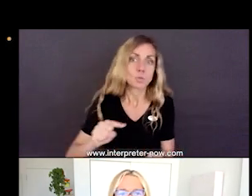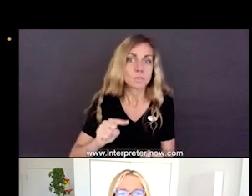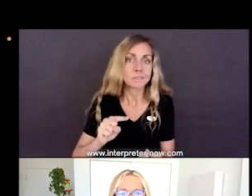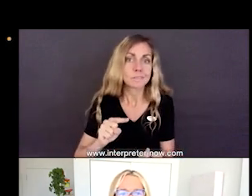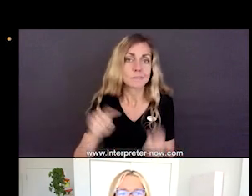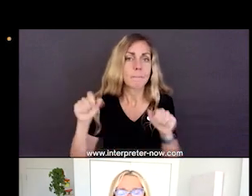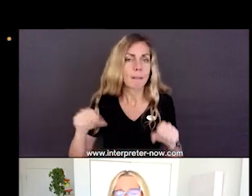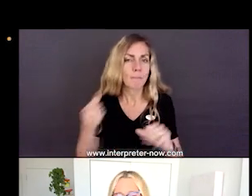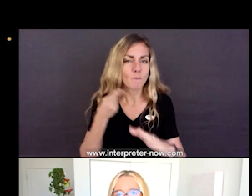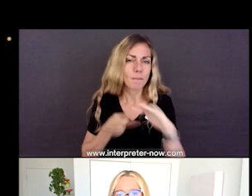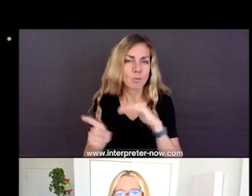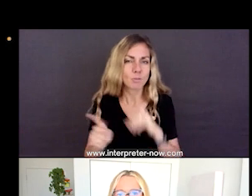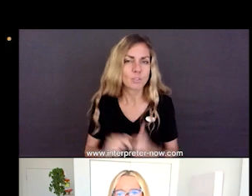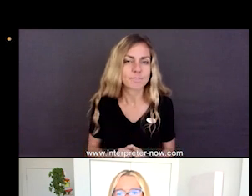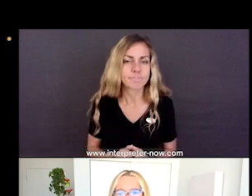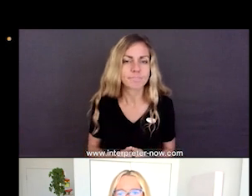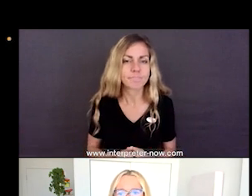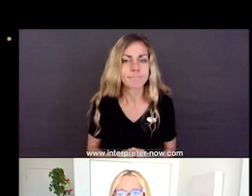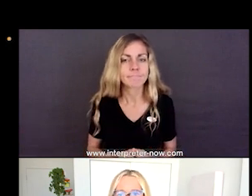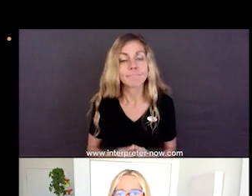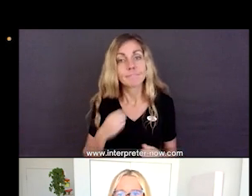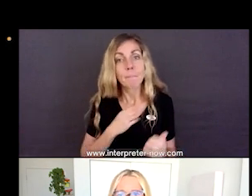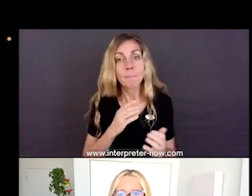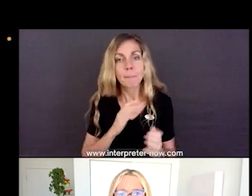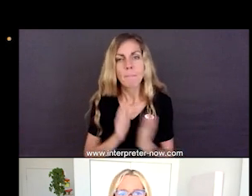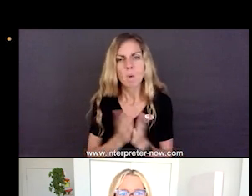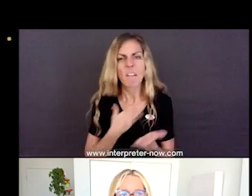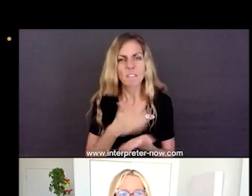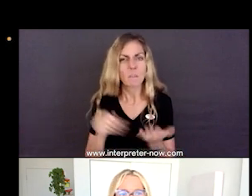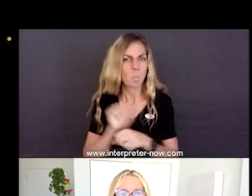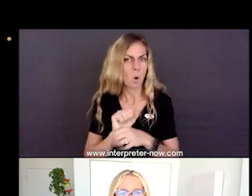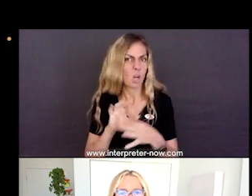There's some work in my book around that.